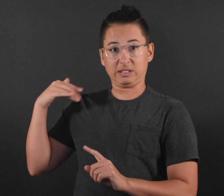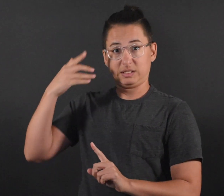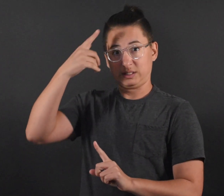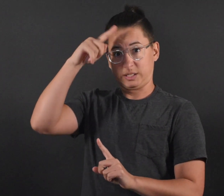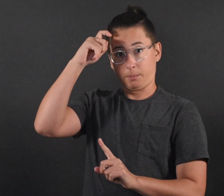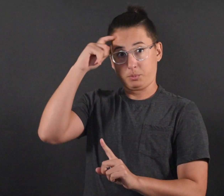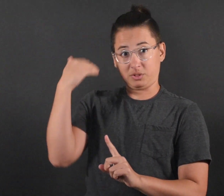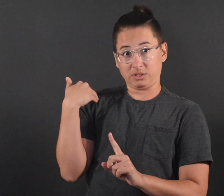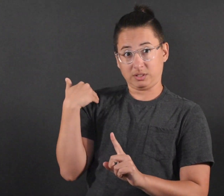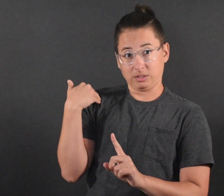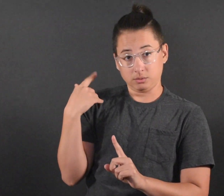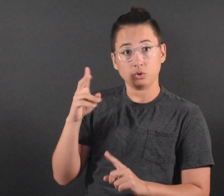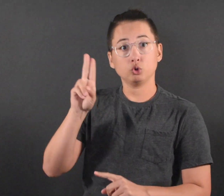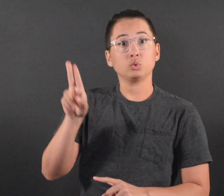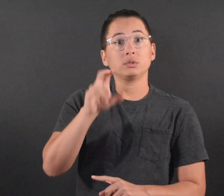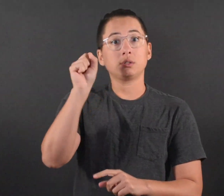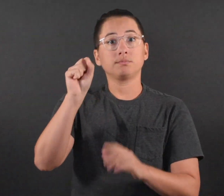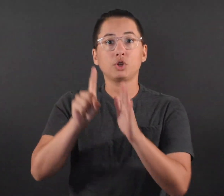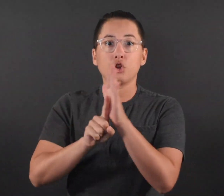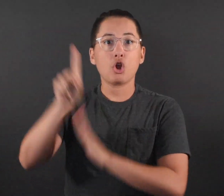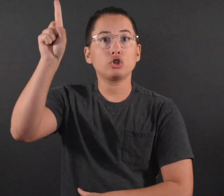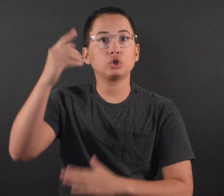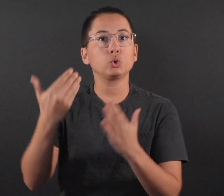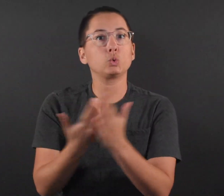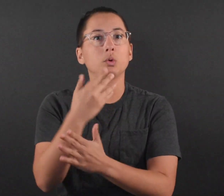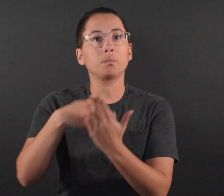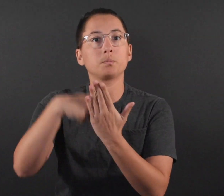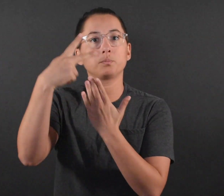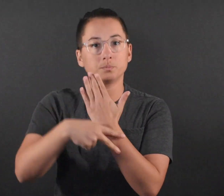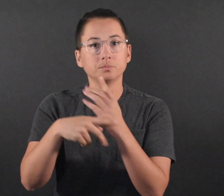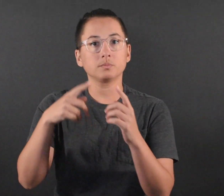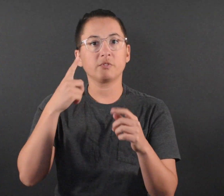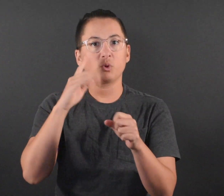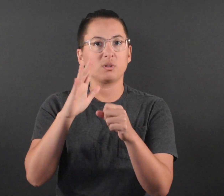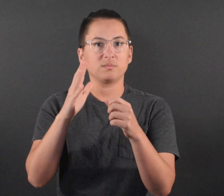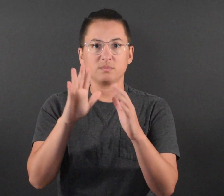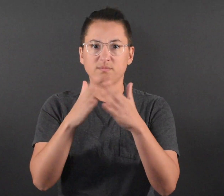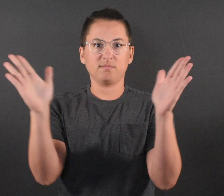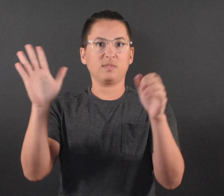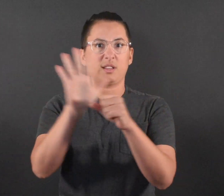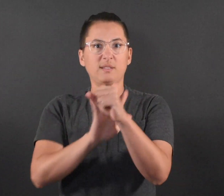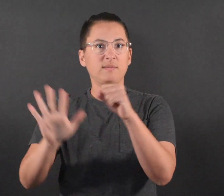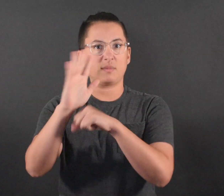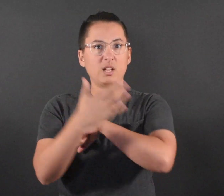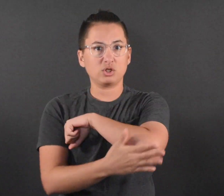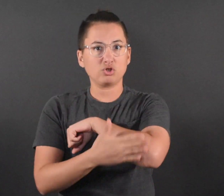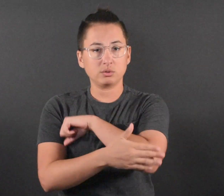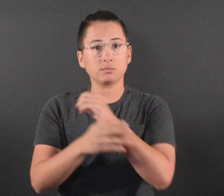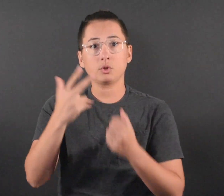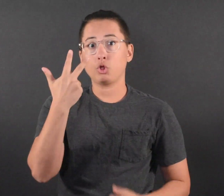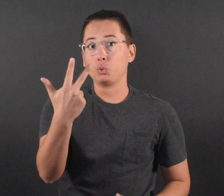Earlier this summer, the U.S. rolled out a nationwide three-digit dialing code –